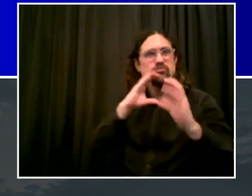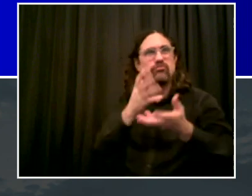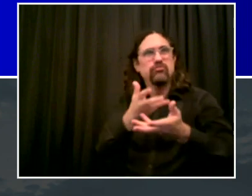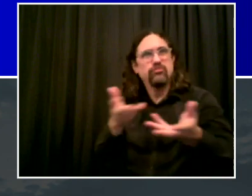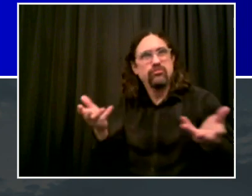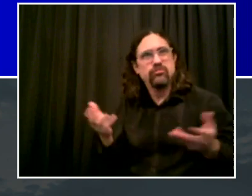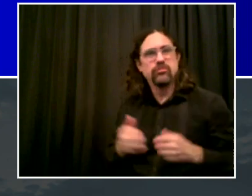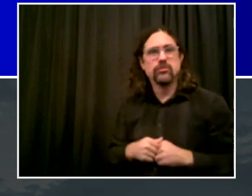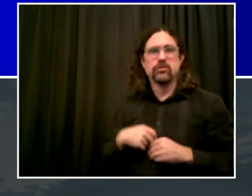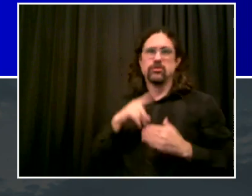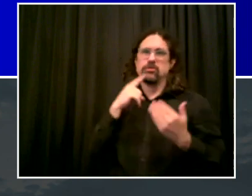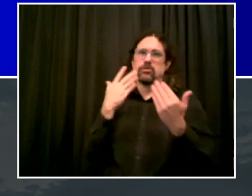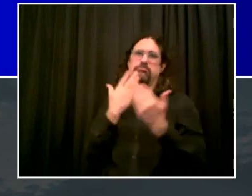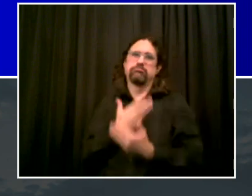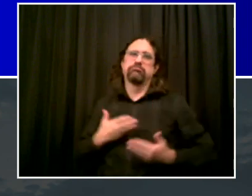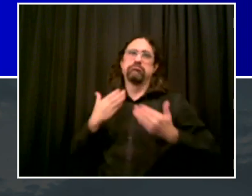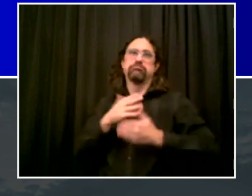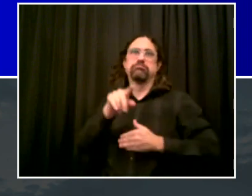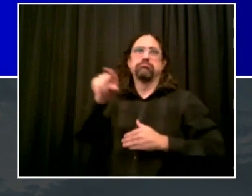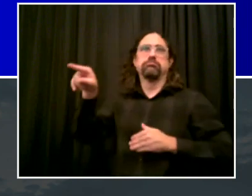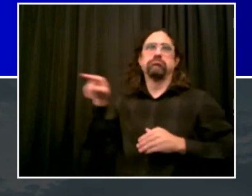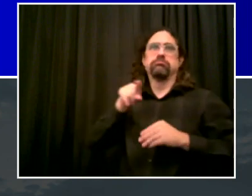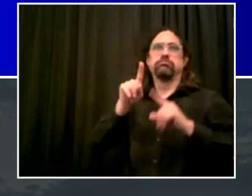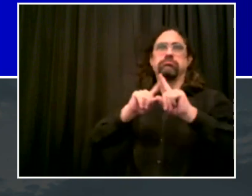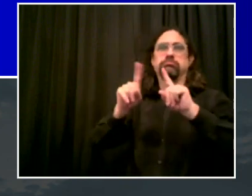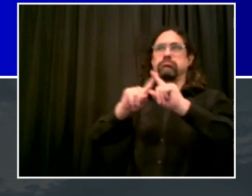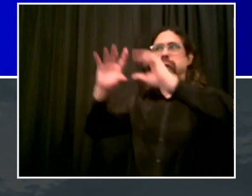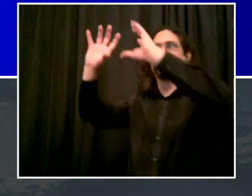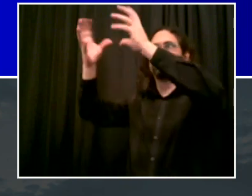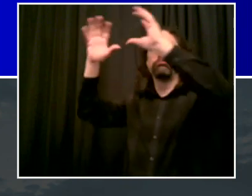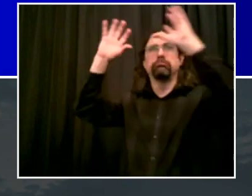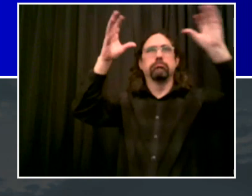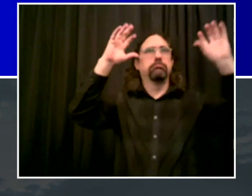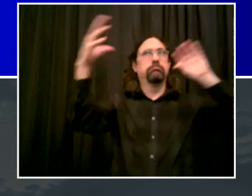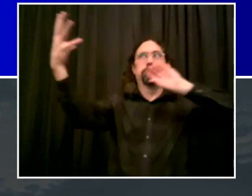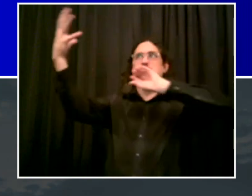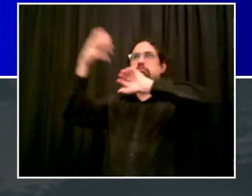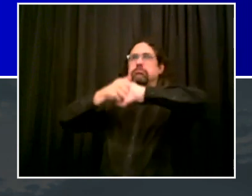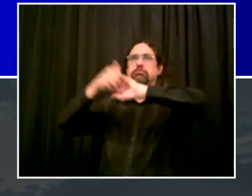HOME. WE ARE REALLY PROUD OF THE WORK THAT THE